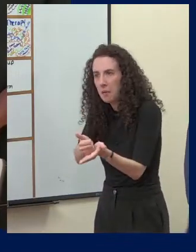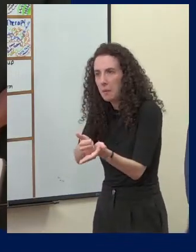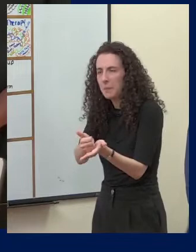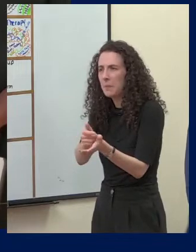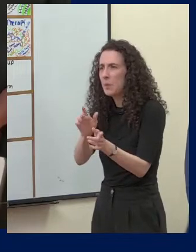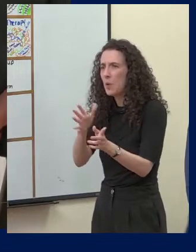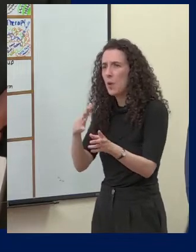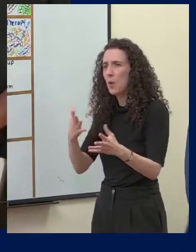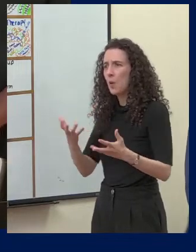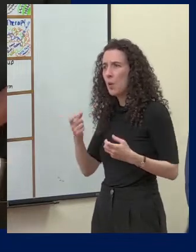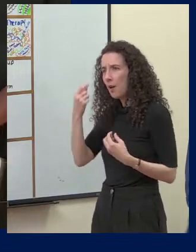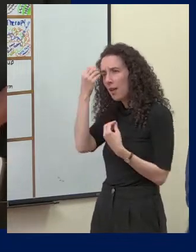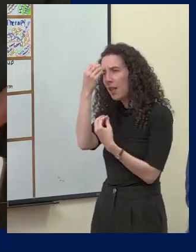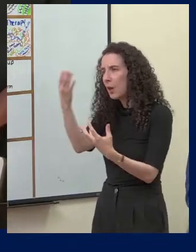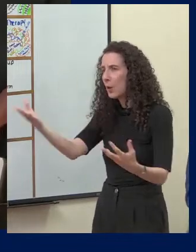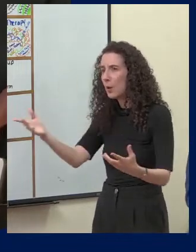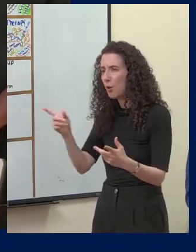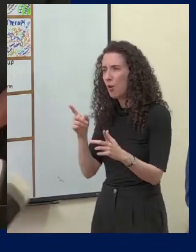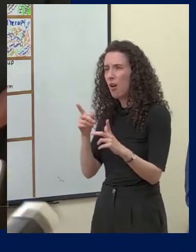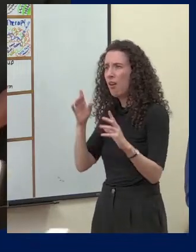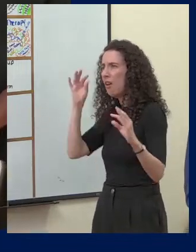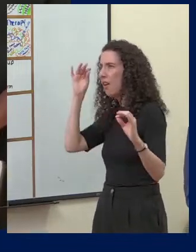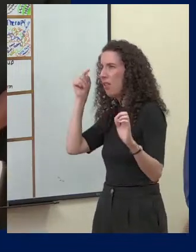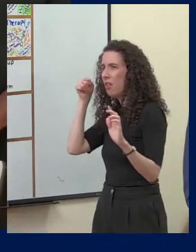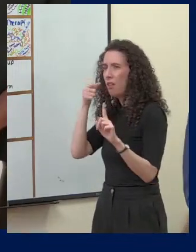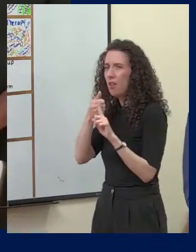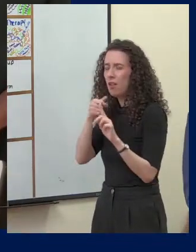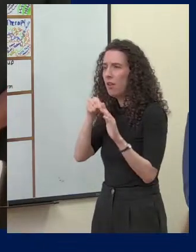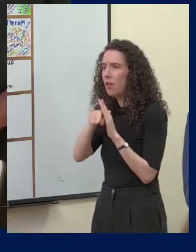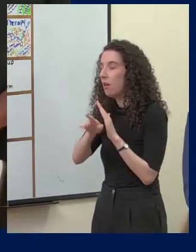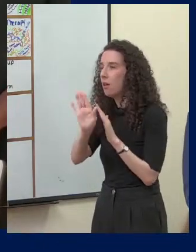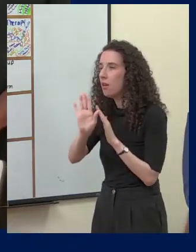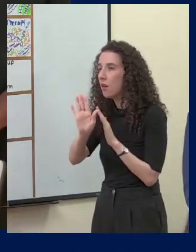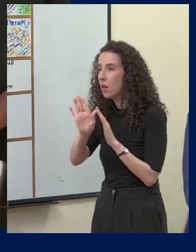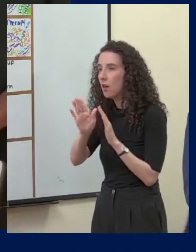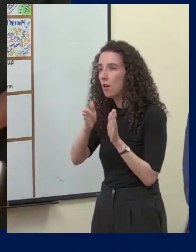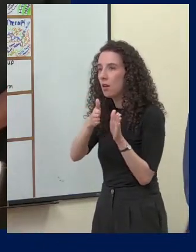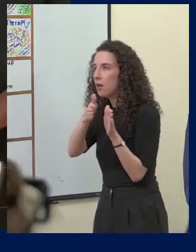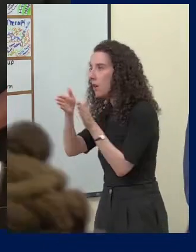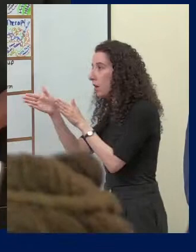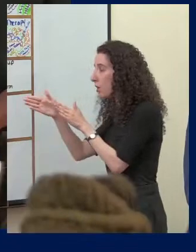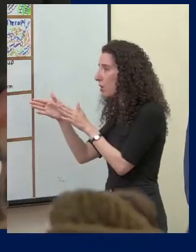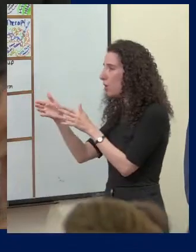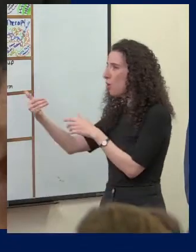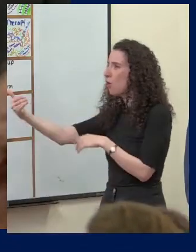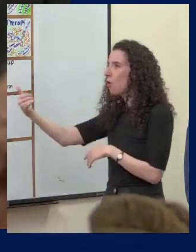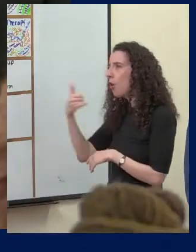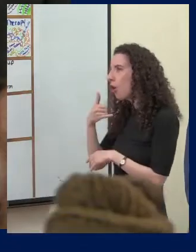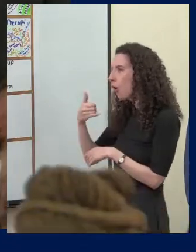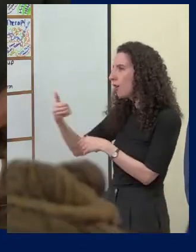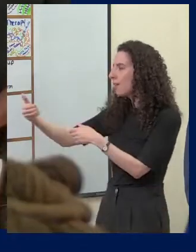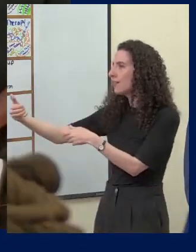that road. Call us. Text us. Chat with us.